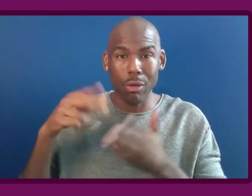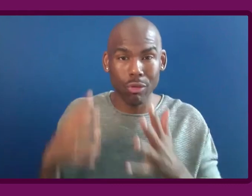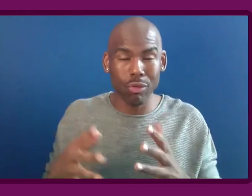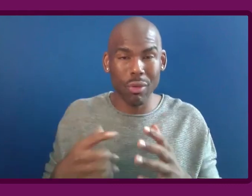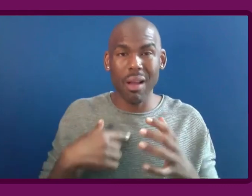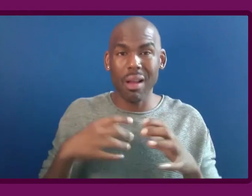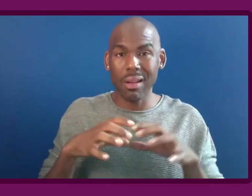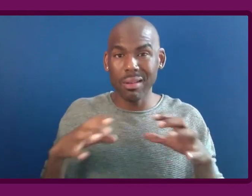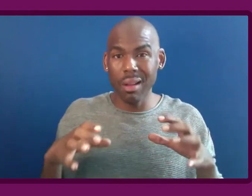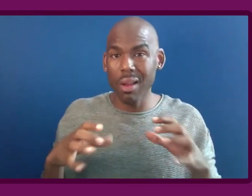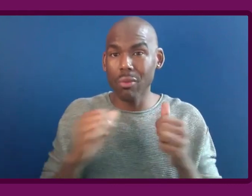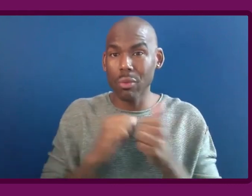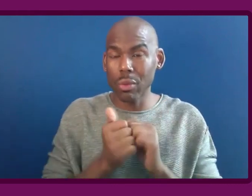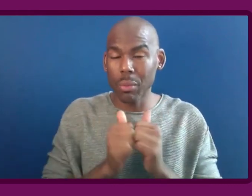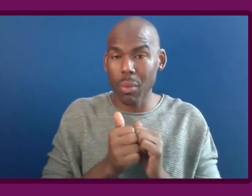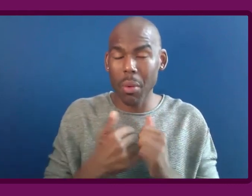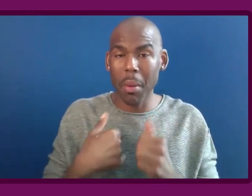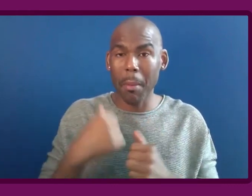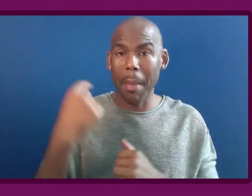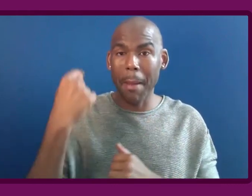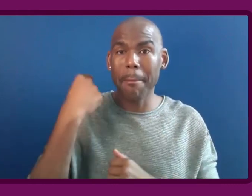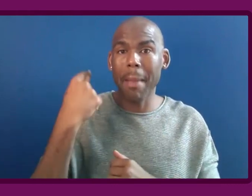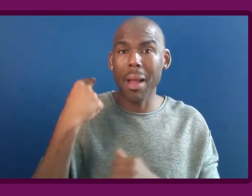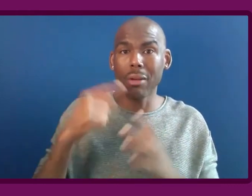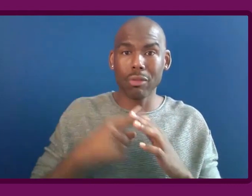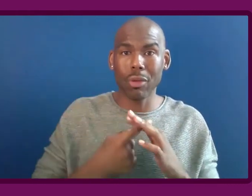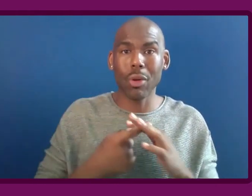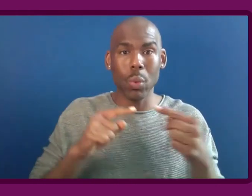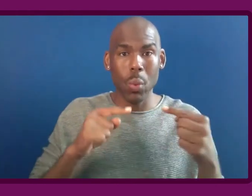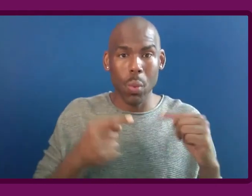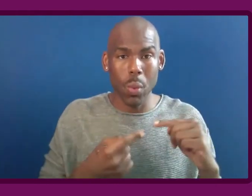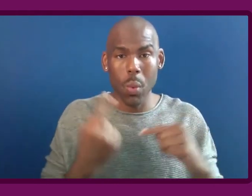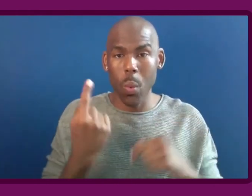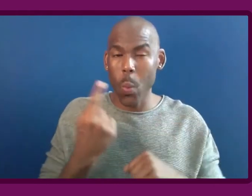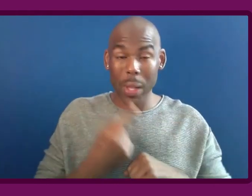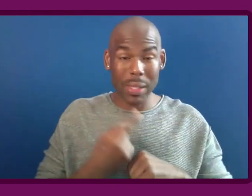with me becoming a person with a disability, in a wheelchair, without me being able to move my legs.